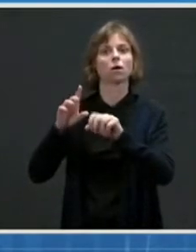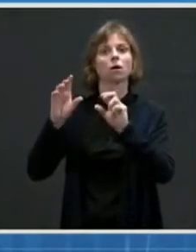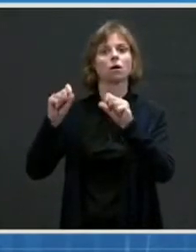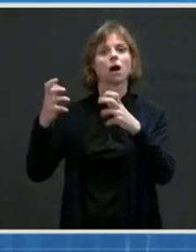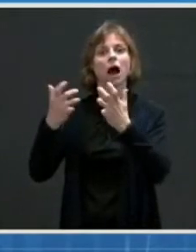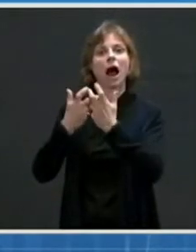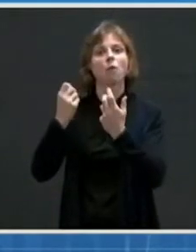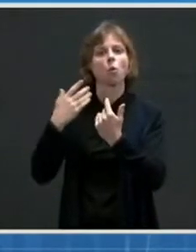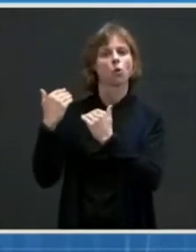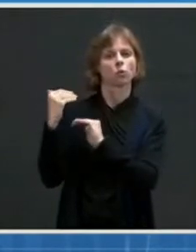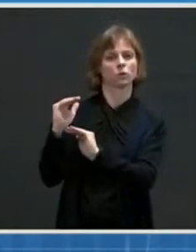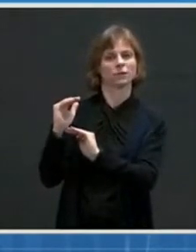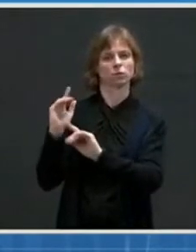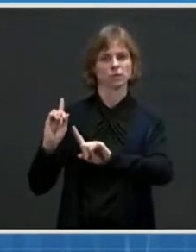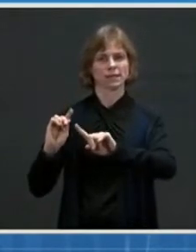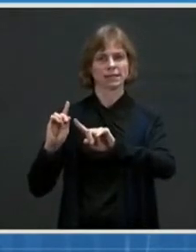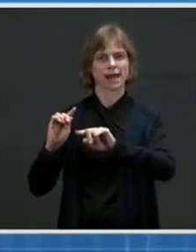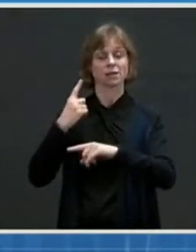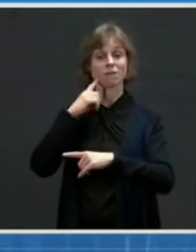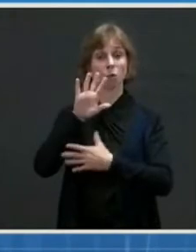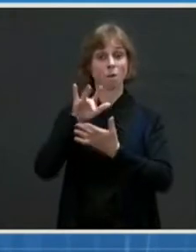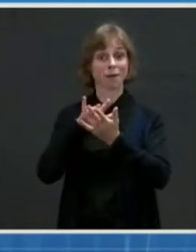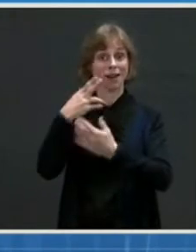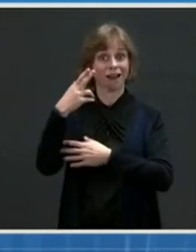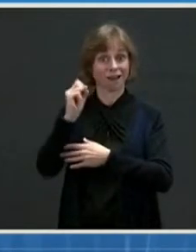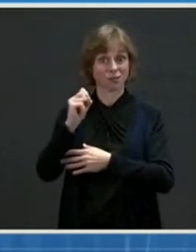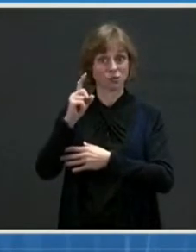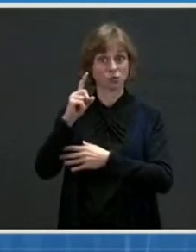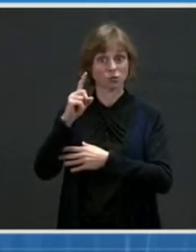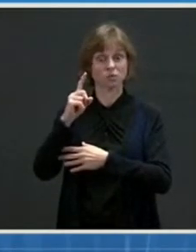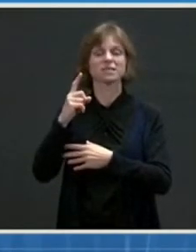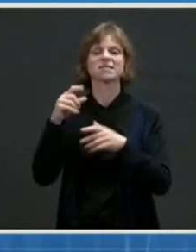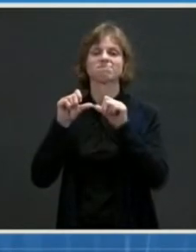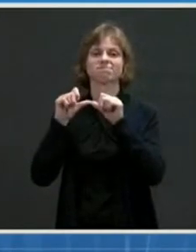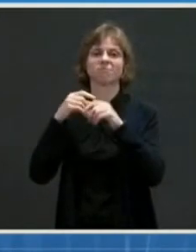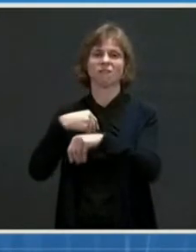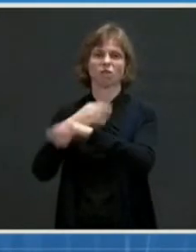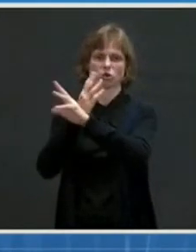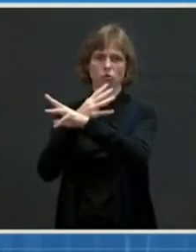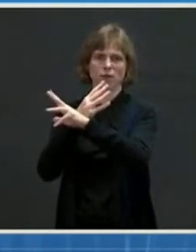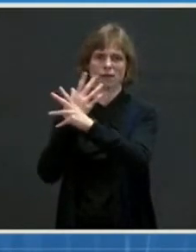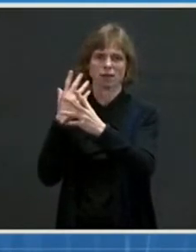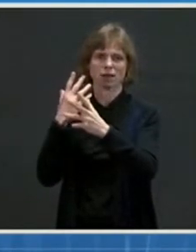LEAST THE K THROUGH 5 STUDENTS TO RETURN TO SCHOOL IN HYBRID